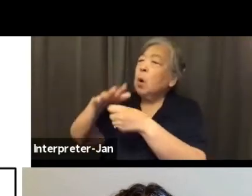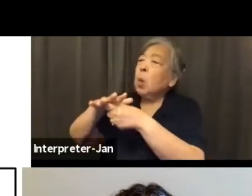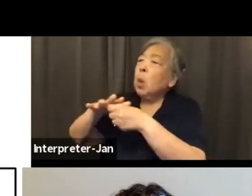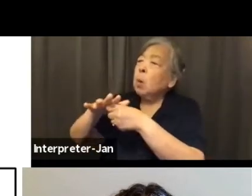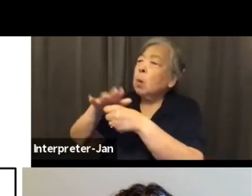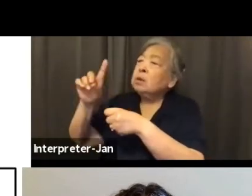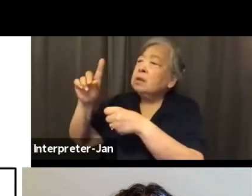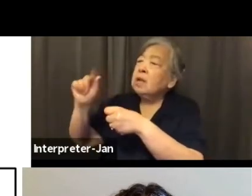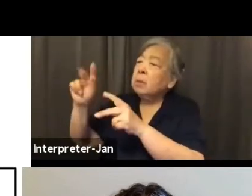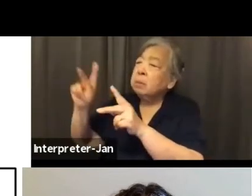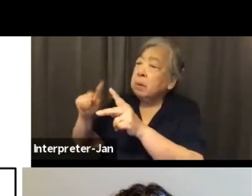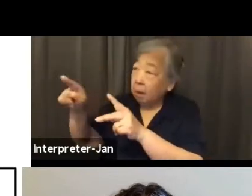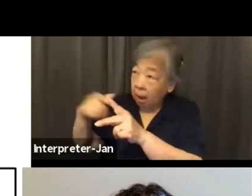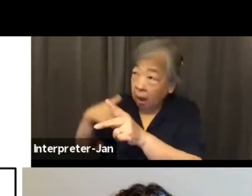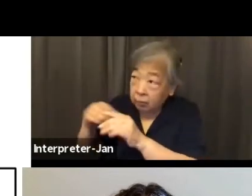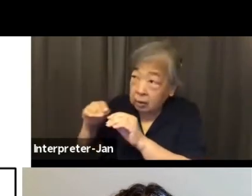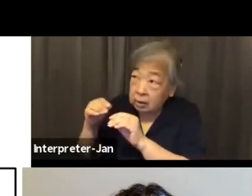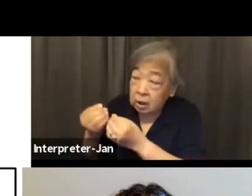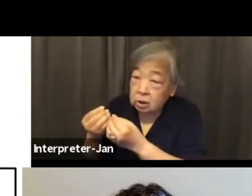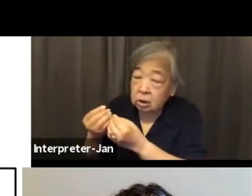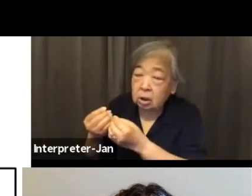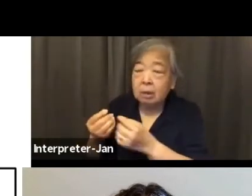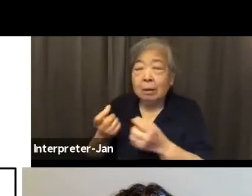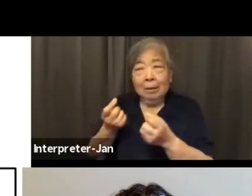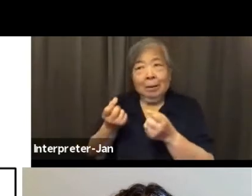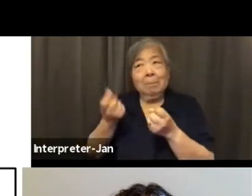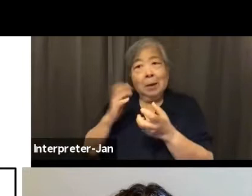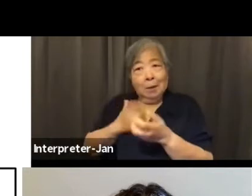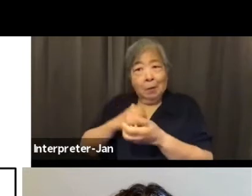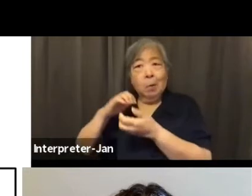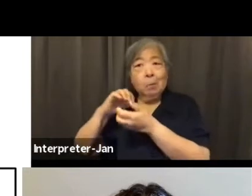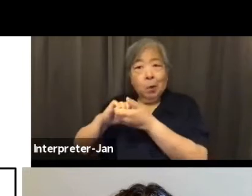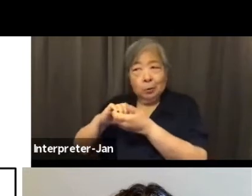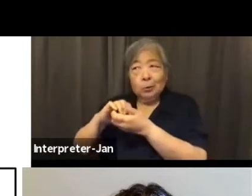Since many of our partners work in several different cities and countries we have